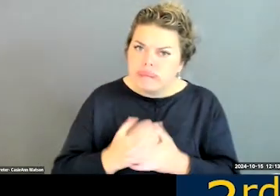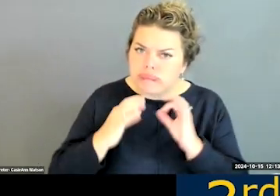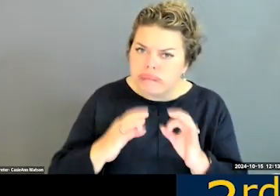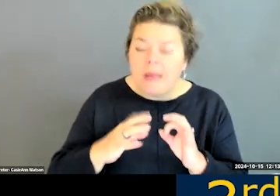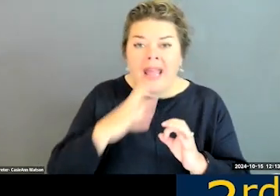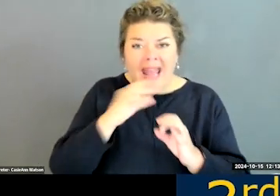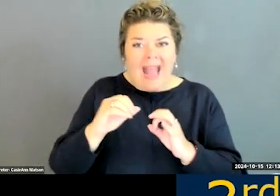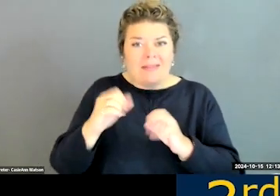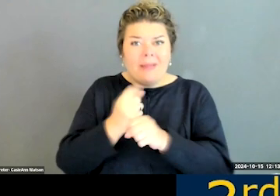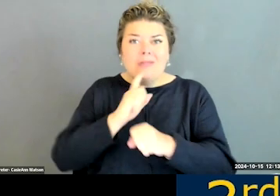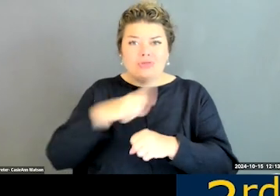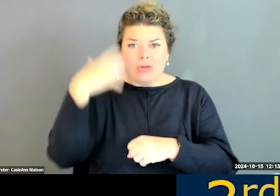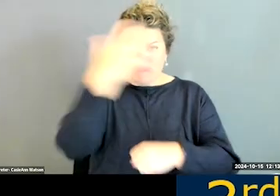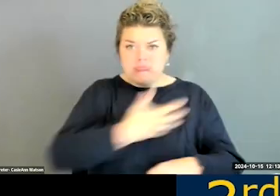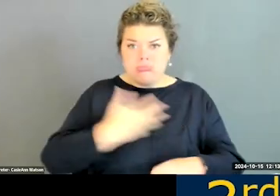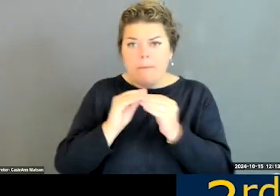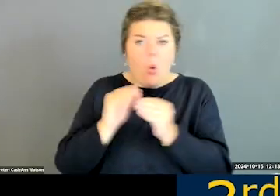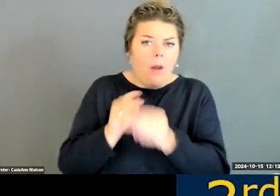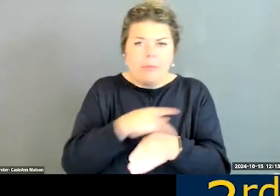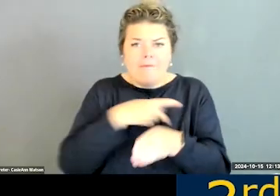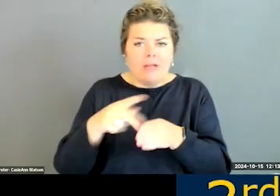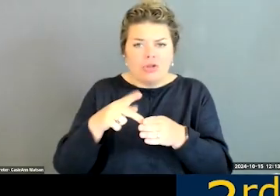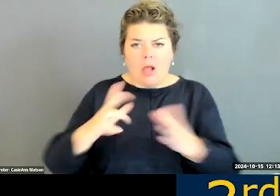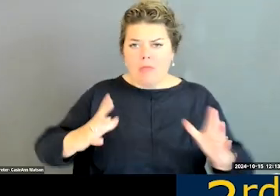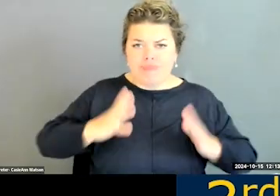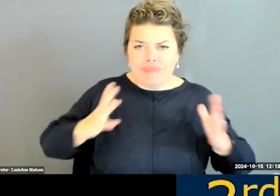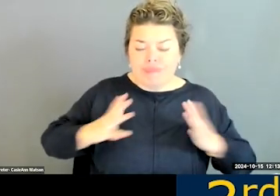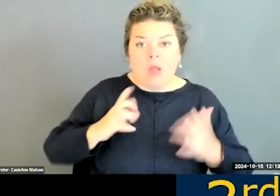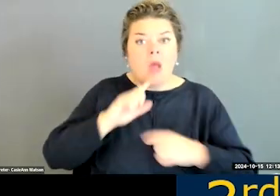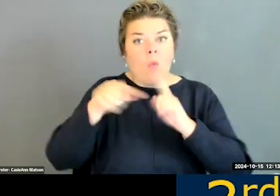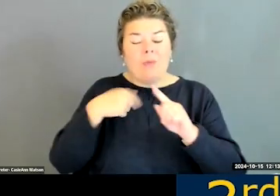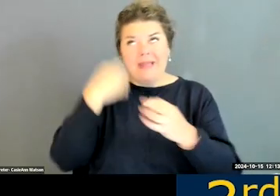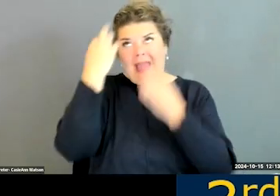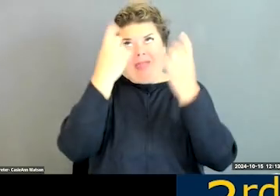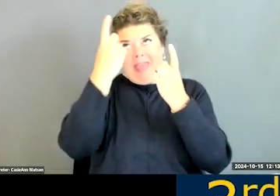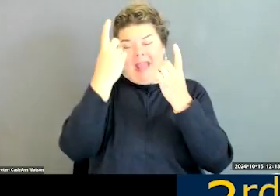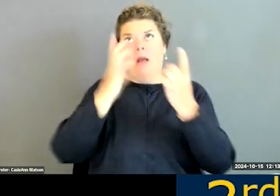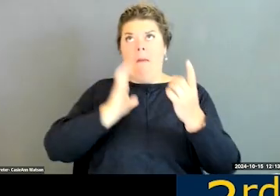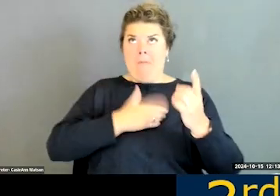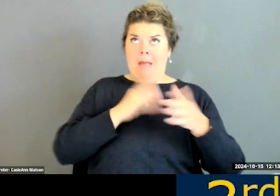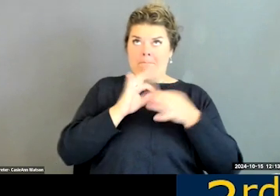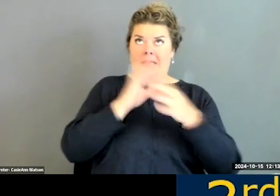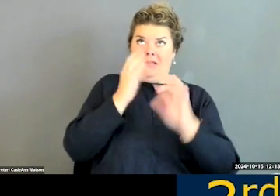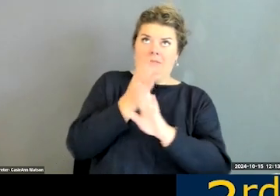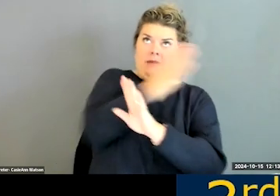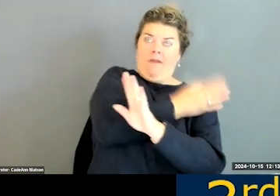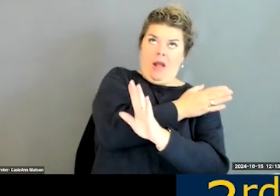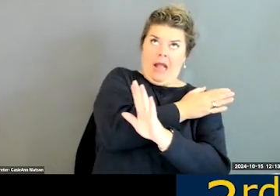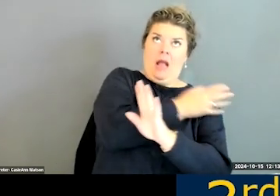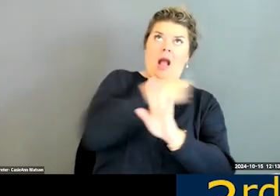and it helps you appear more professional. When we're able to think ahead about our message, it helps us remove a lot of those filler words,